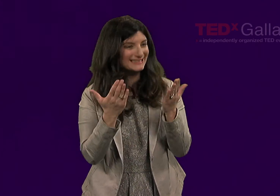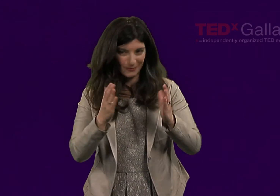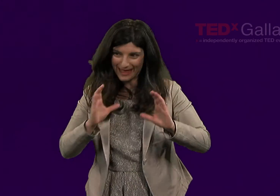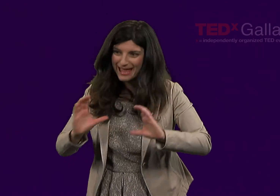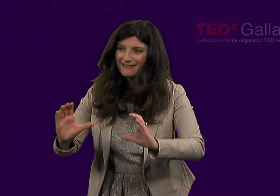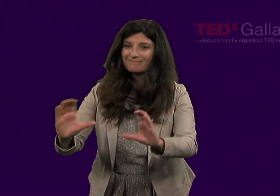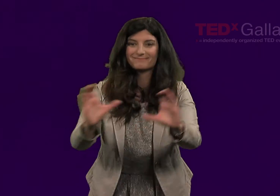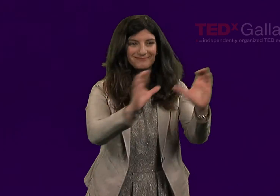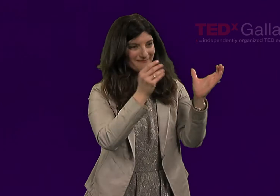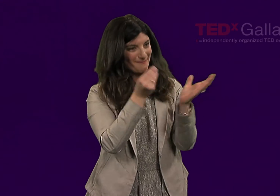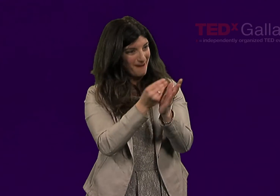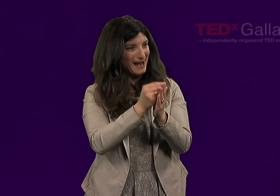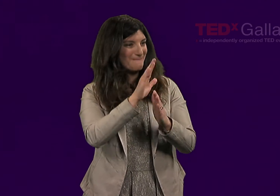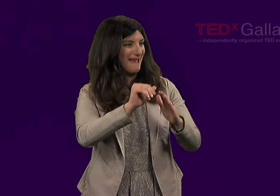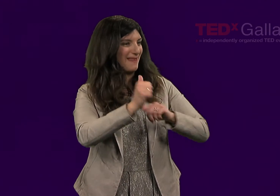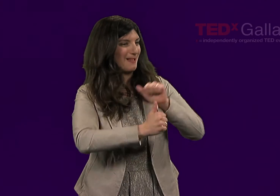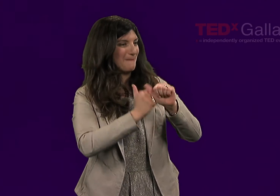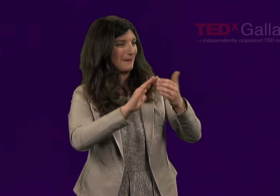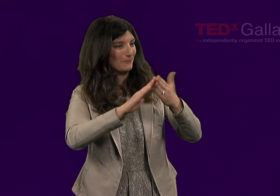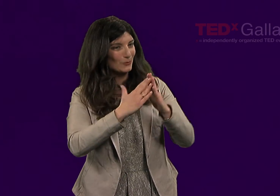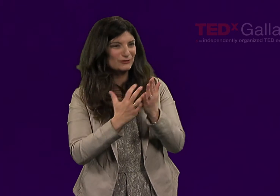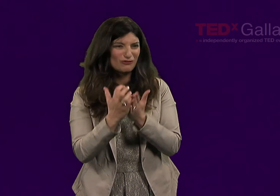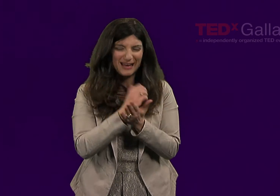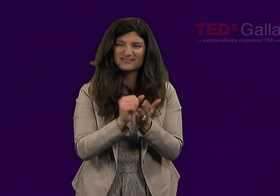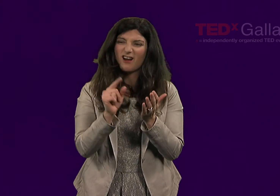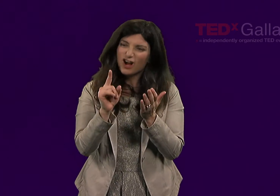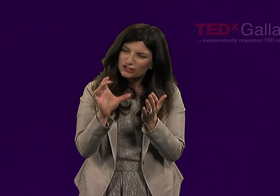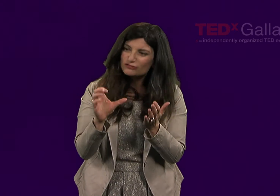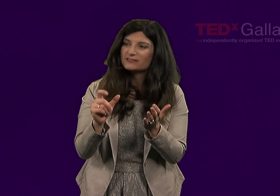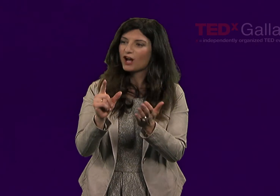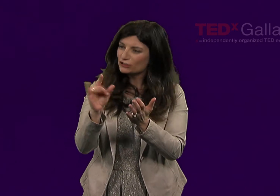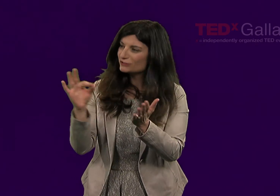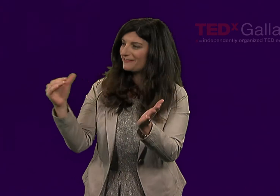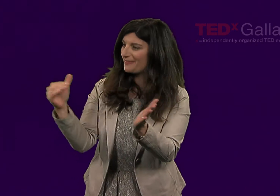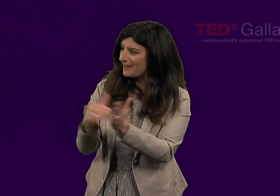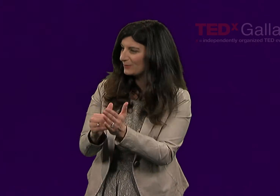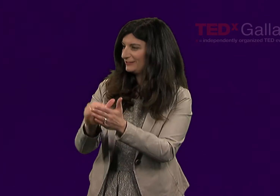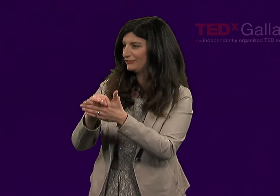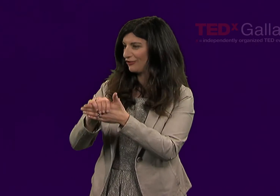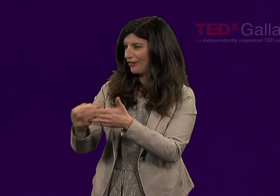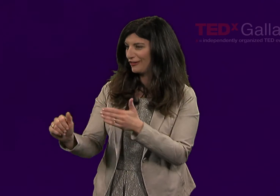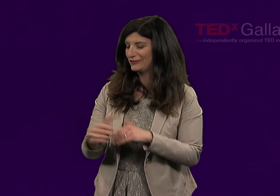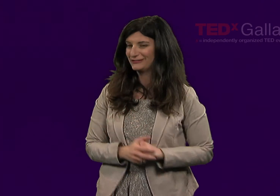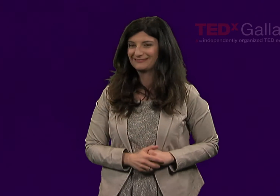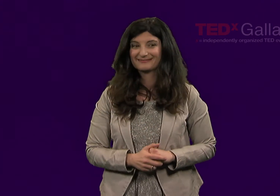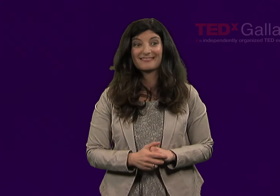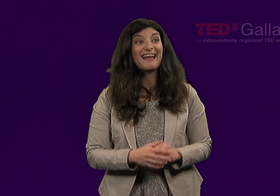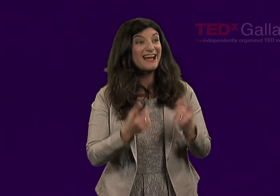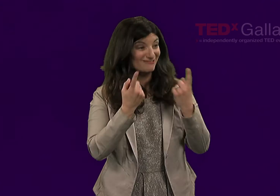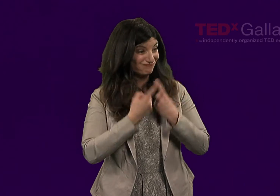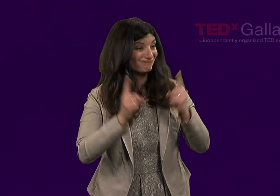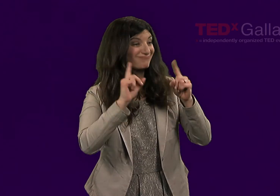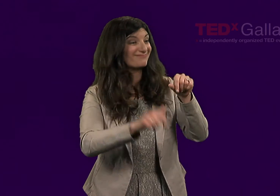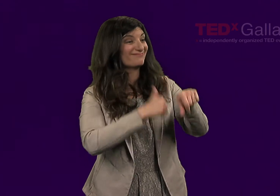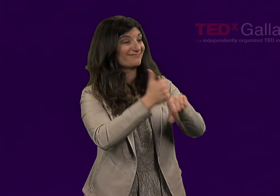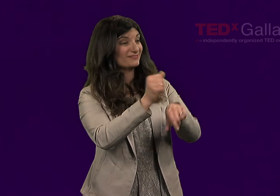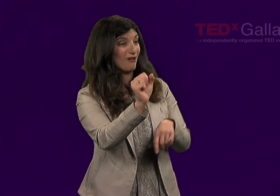and make efforts in the community to find funds within the alumni community. And as a result, they raised hundreds and hundreds of thousands of dollars.